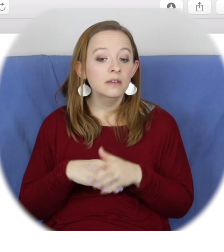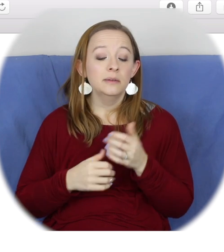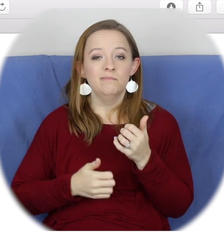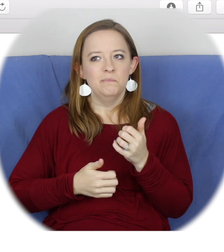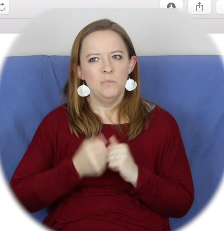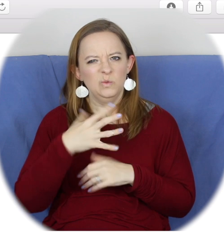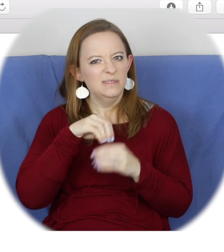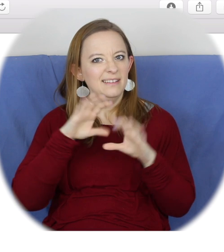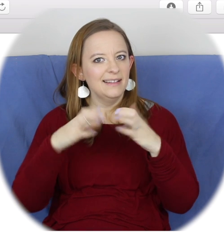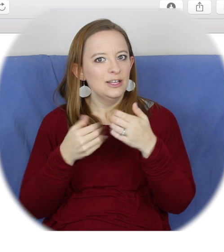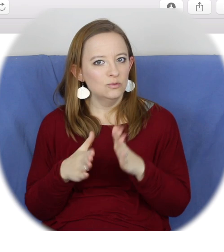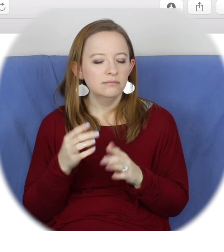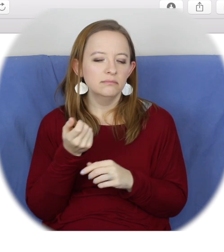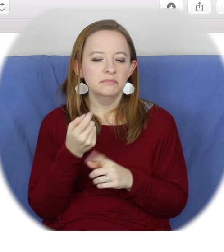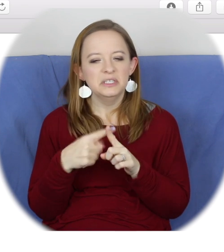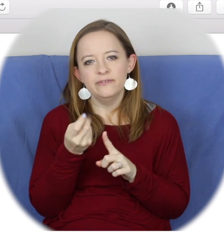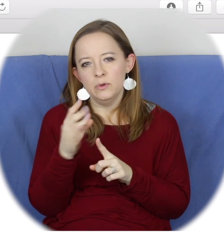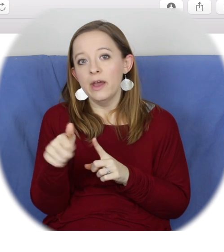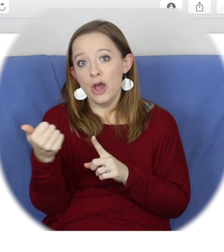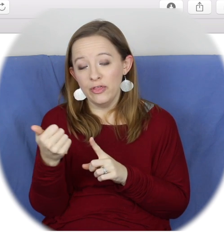mostly, pretty much all in classrooms and maybe a few other things.